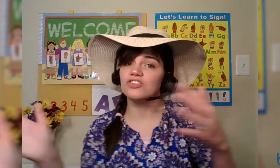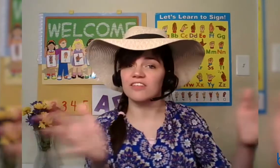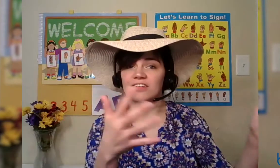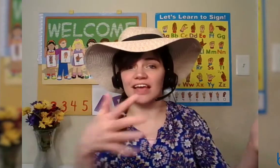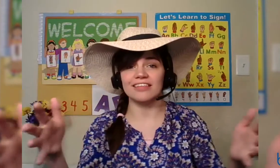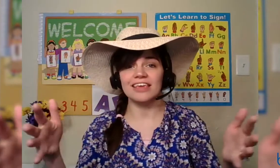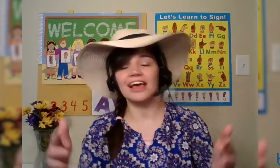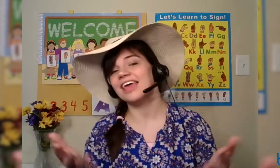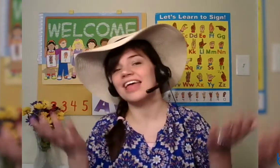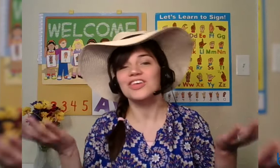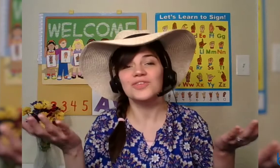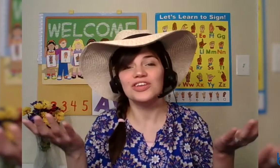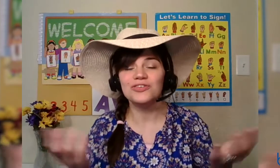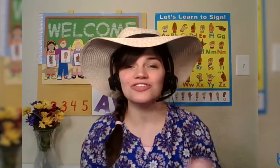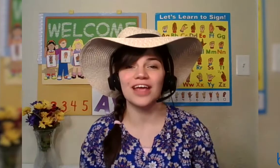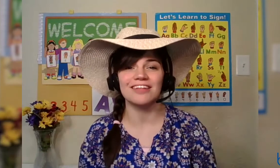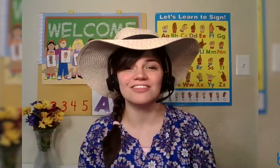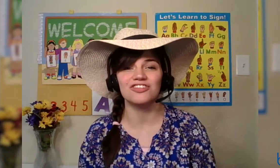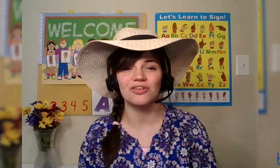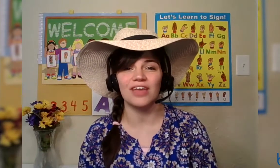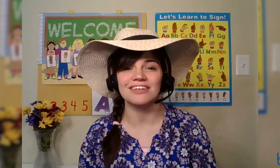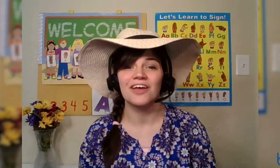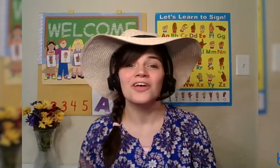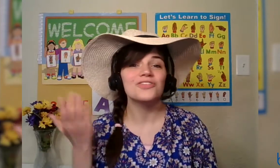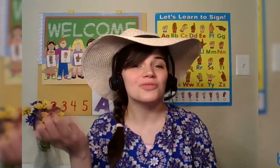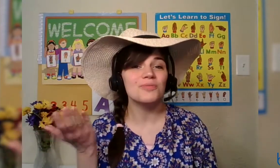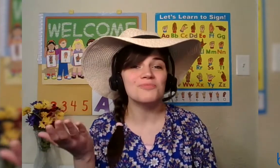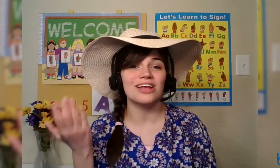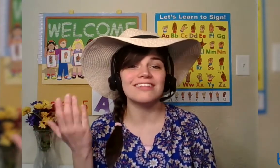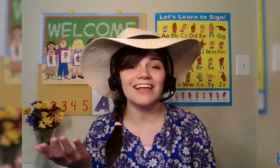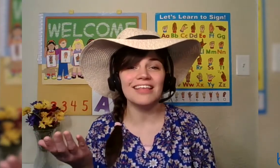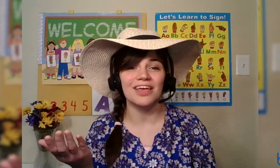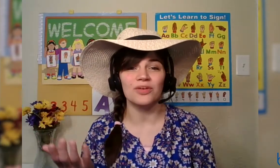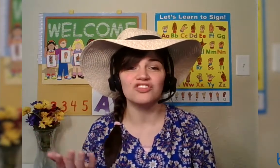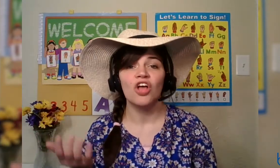lightly, again you can use your hands to show that. So remember, in sign language